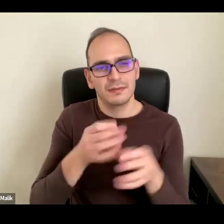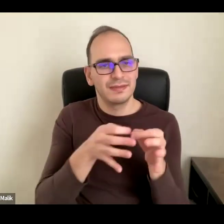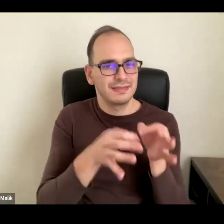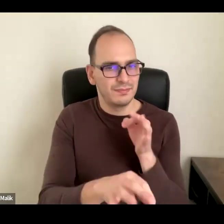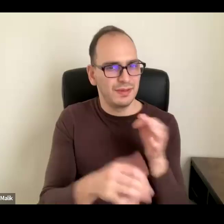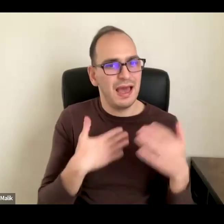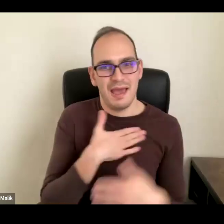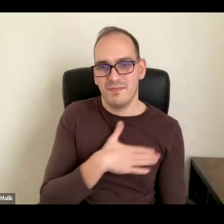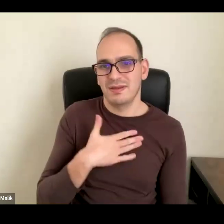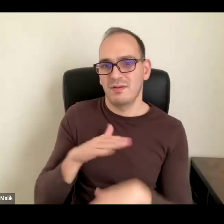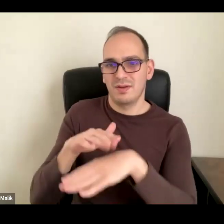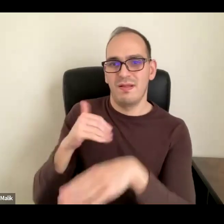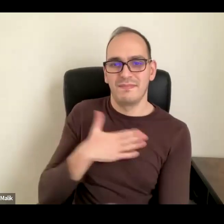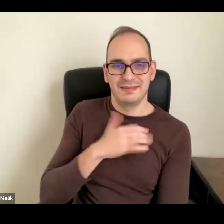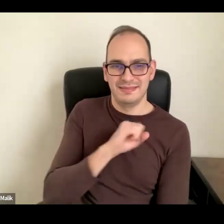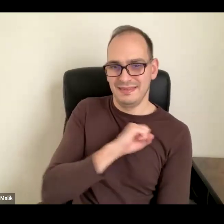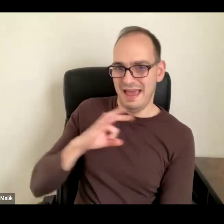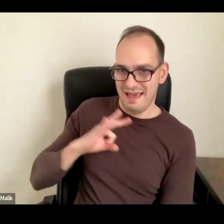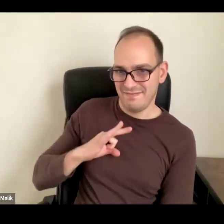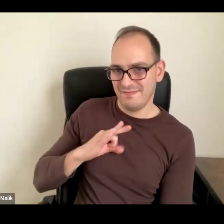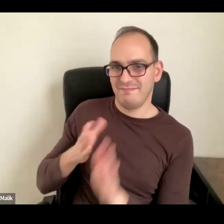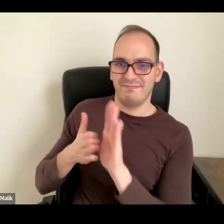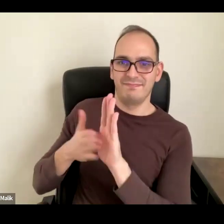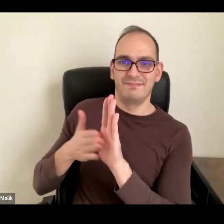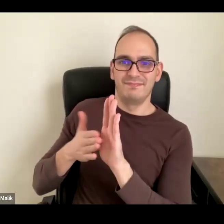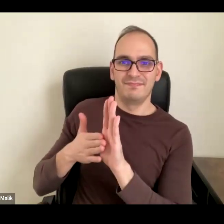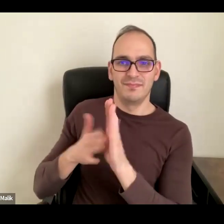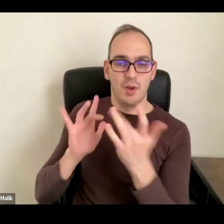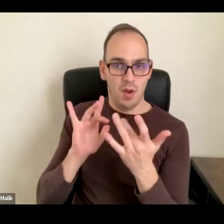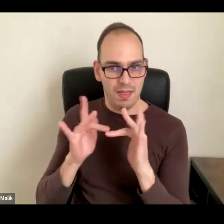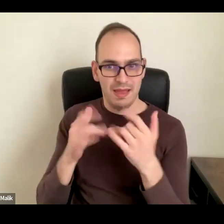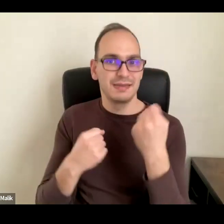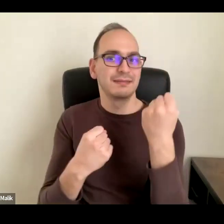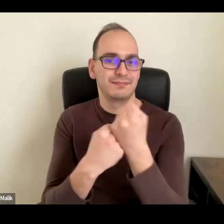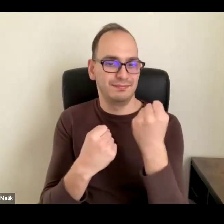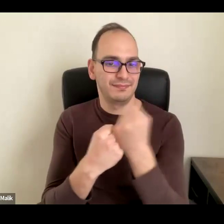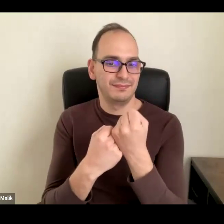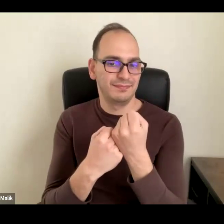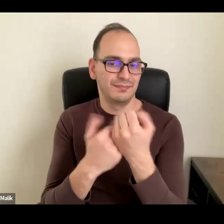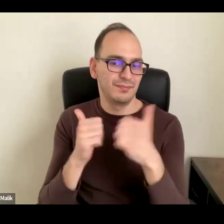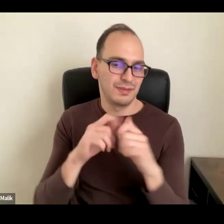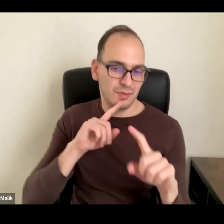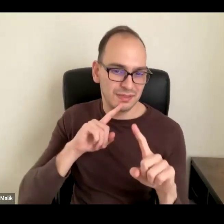I want to call out my staff who are online and assisting with the responses. Thank you